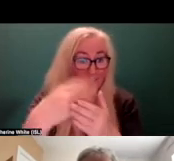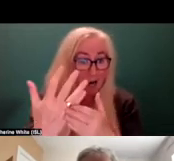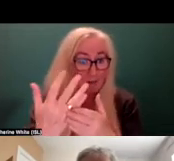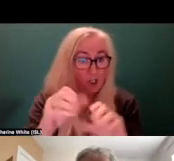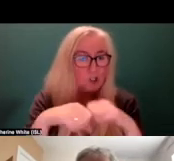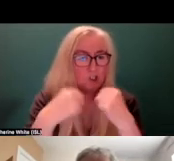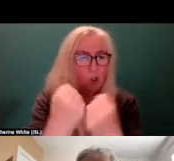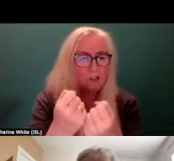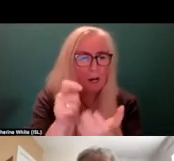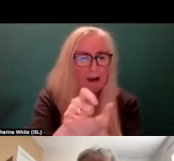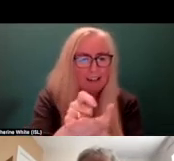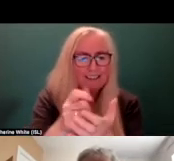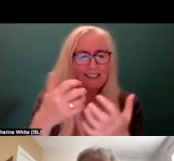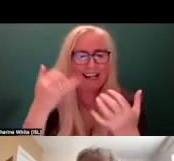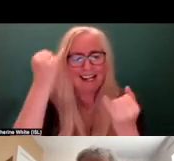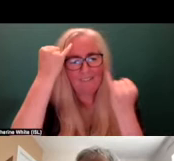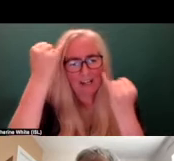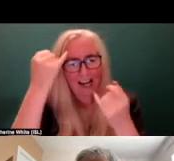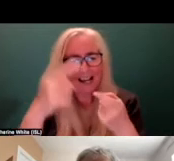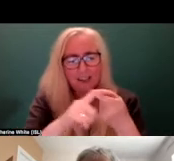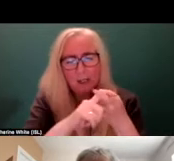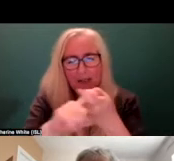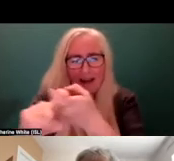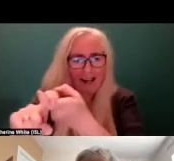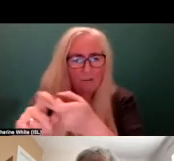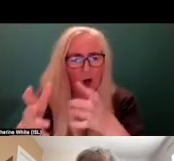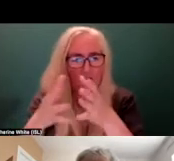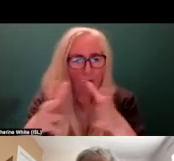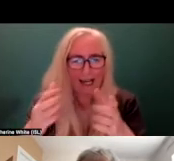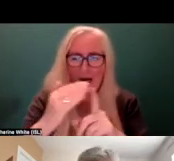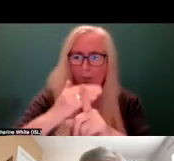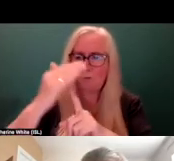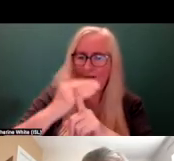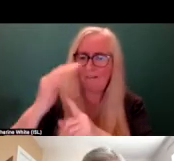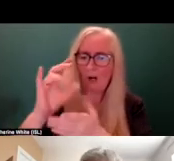develop a viable social market that can stimulate innovation, and sustain growth while enhancing quality.